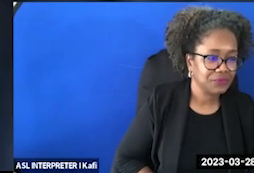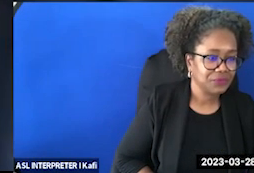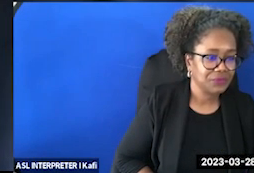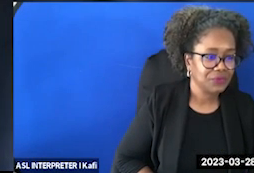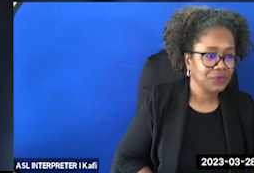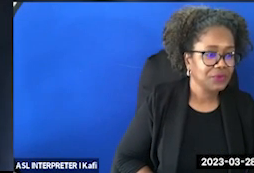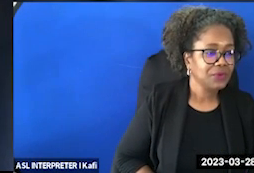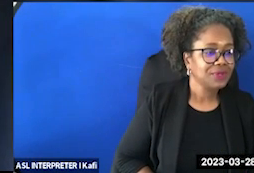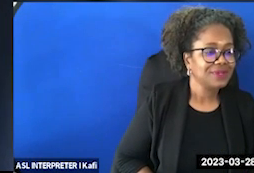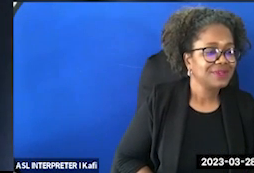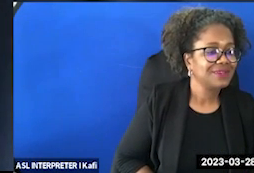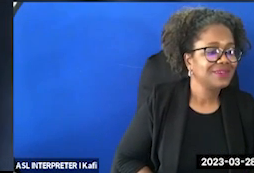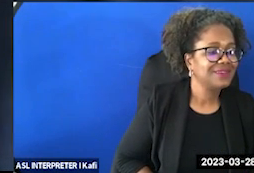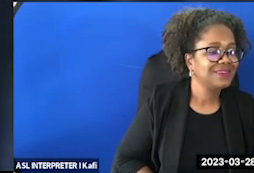Debbie Stine, Science & Technology Policy Academy: Yeah. So